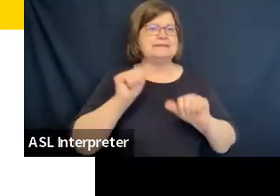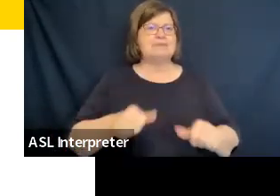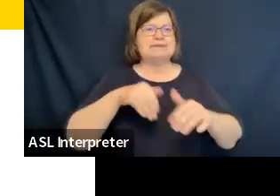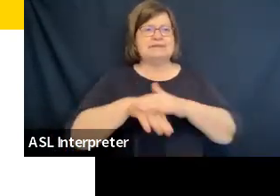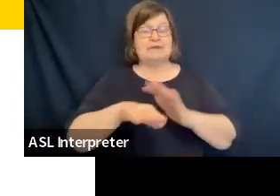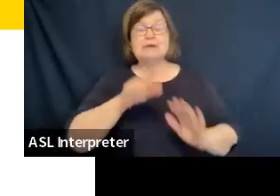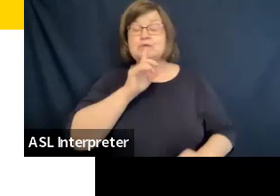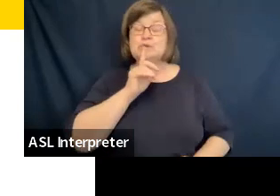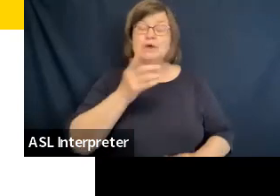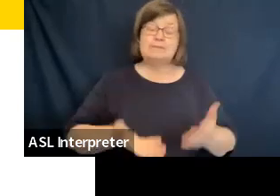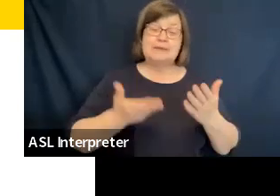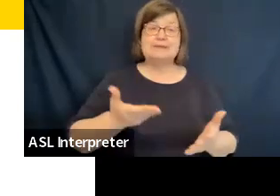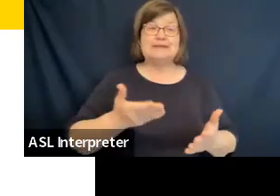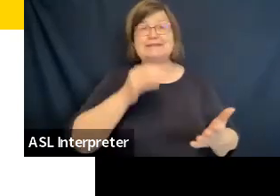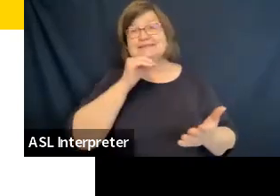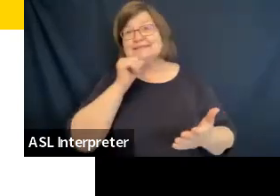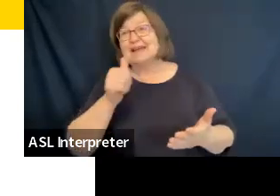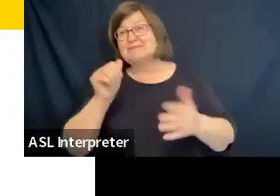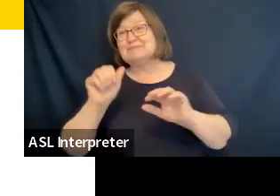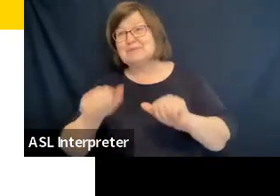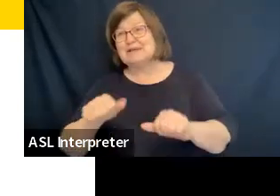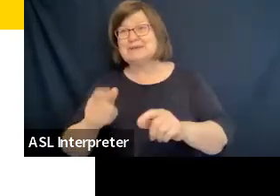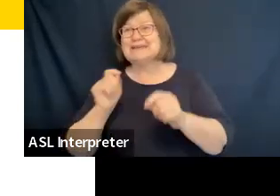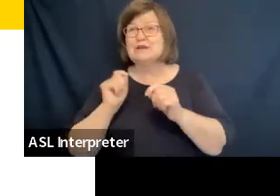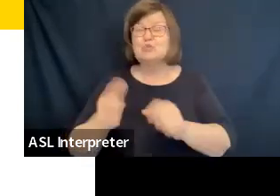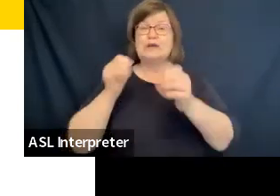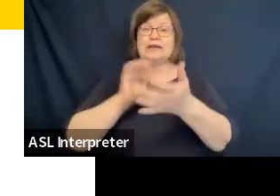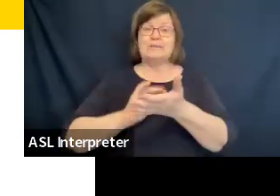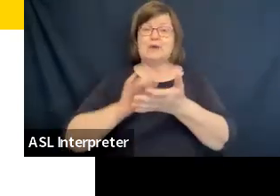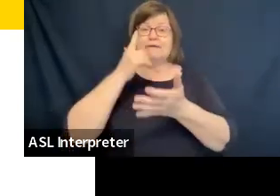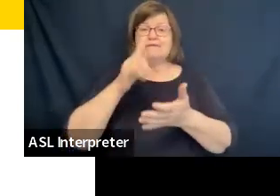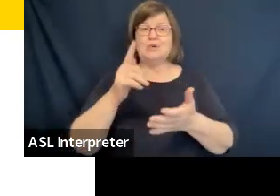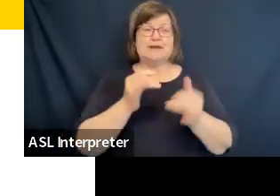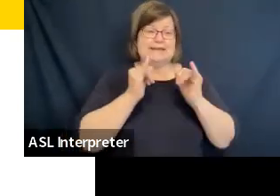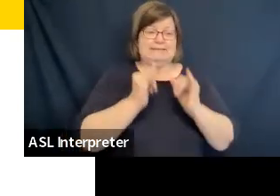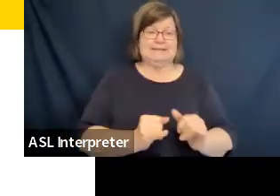might be out of the realm of possibility to get quick Braille for an individual specific